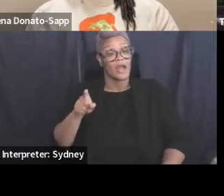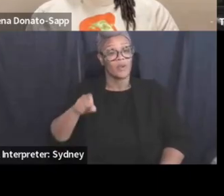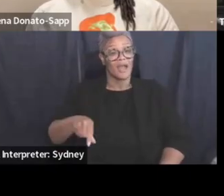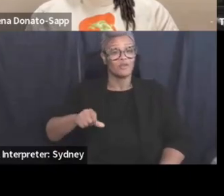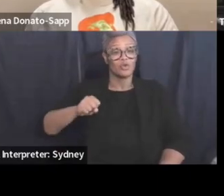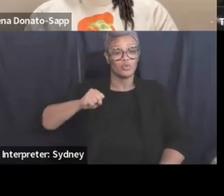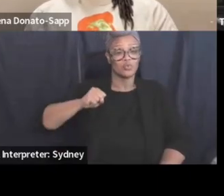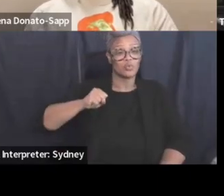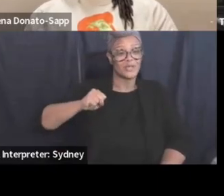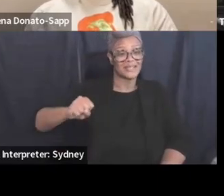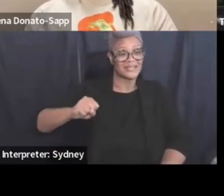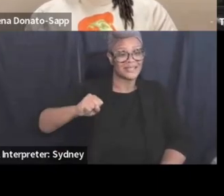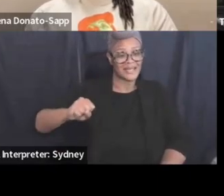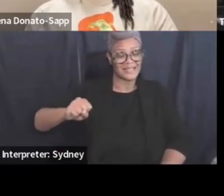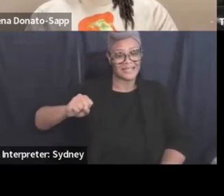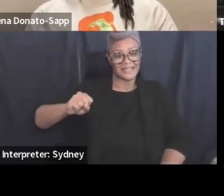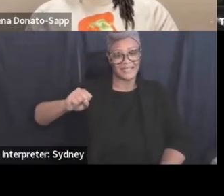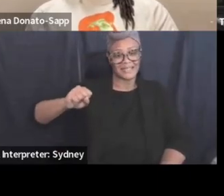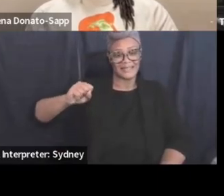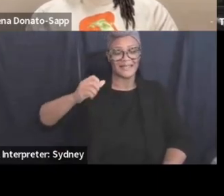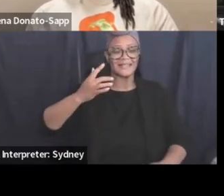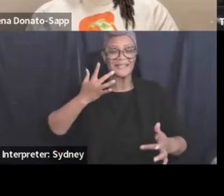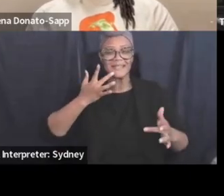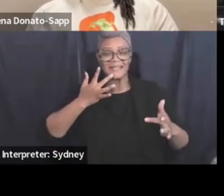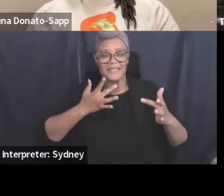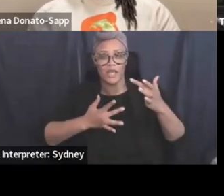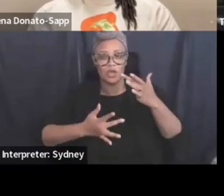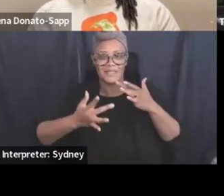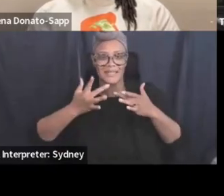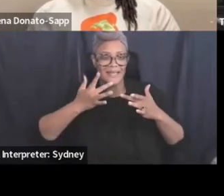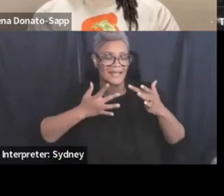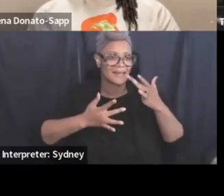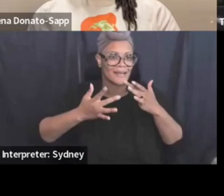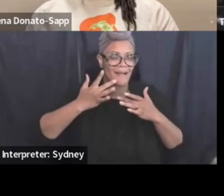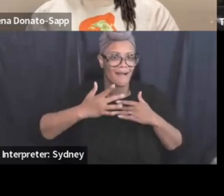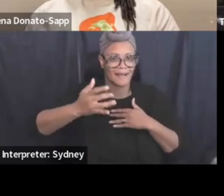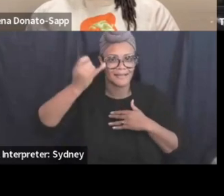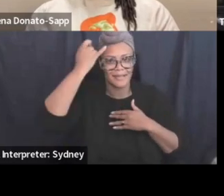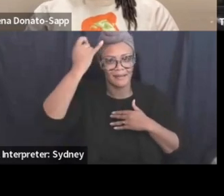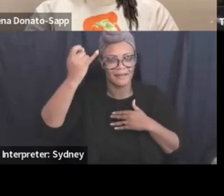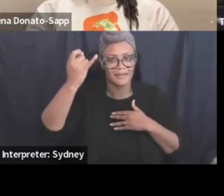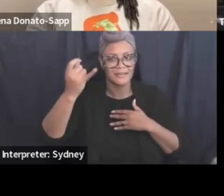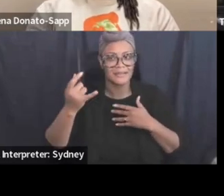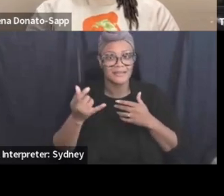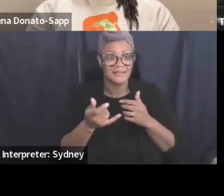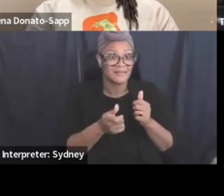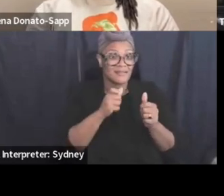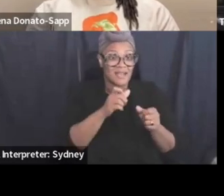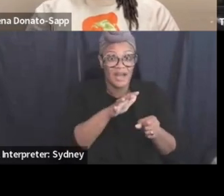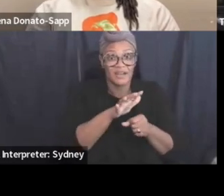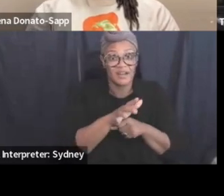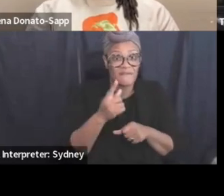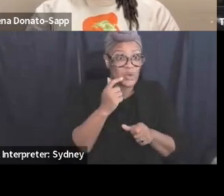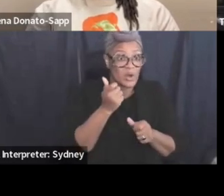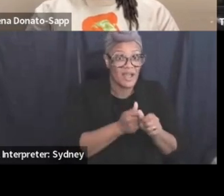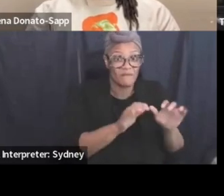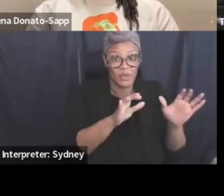and the and this idea that there's not enough for every group. I see that a lot. Um, as someone